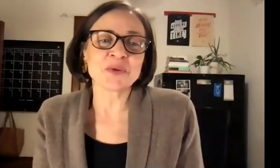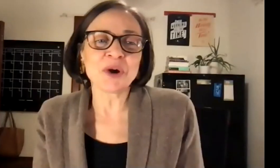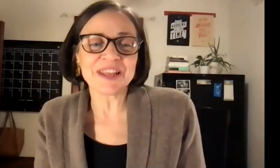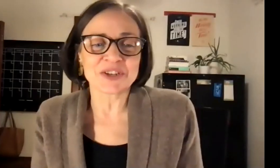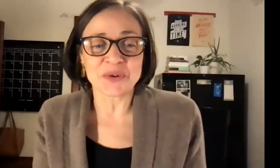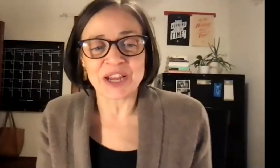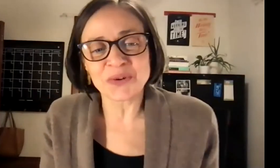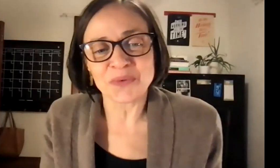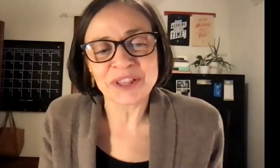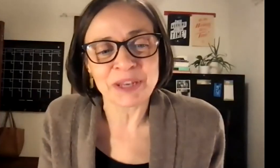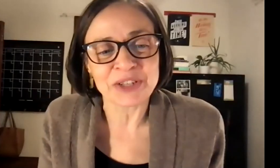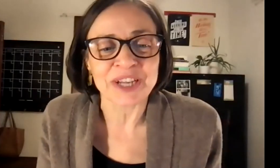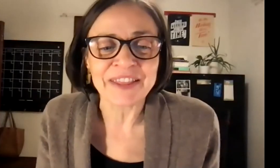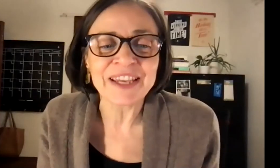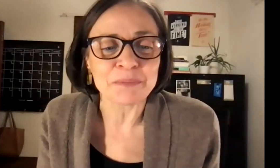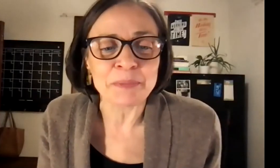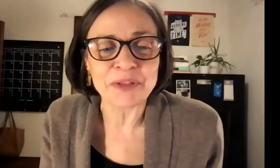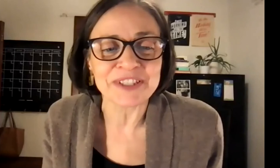Interesting, yes, there is an anonymous attendee that asked a question about this